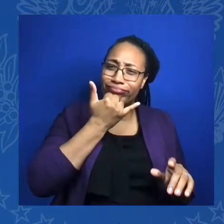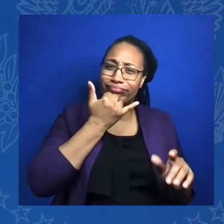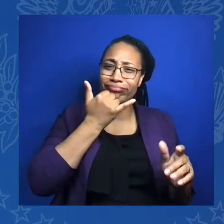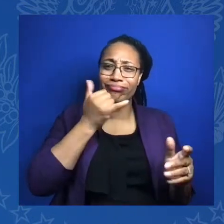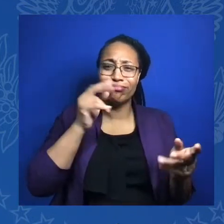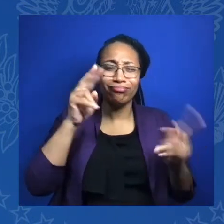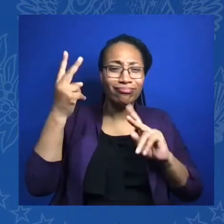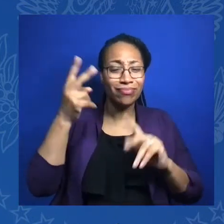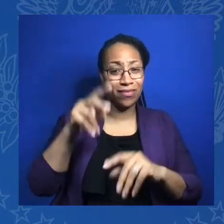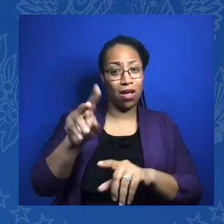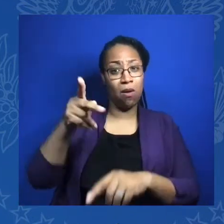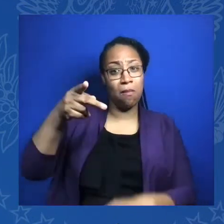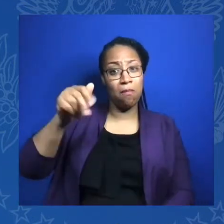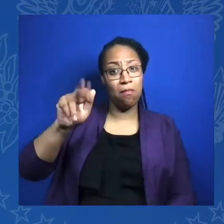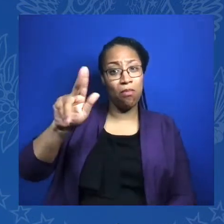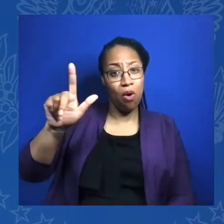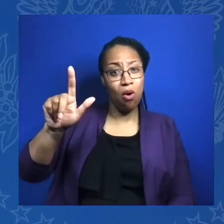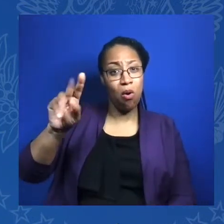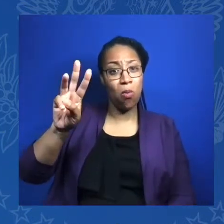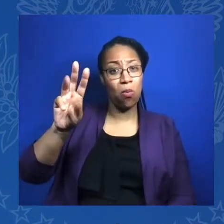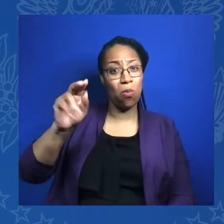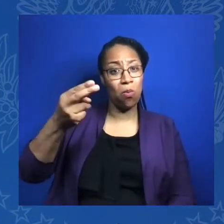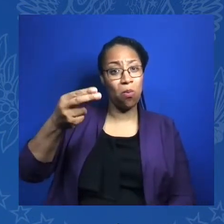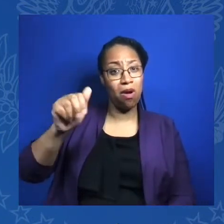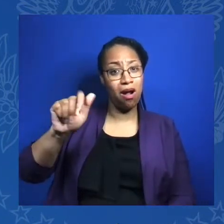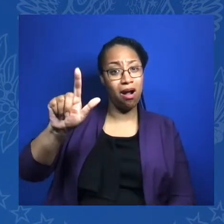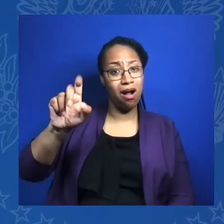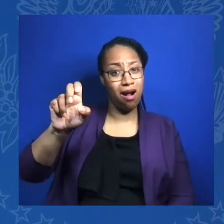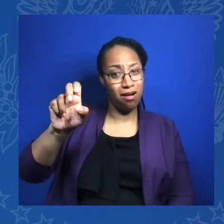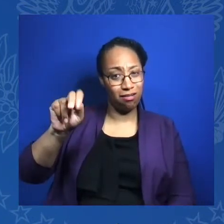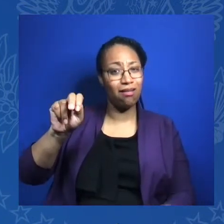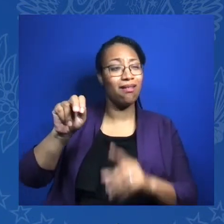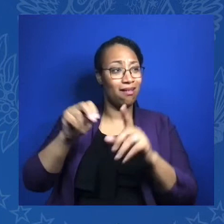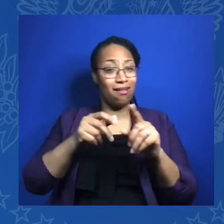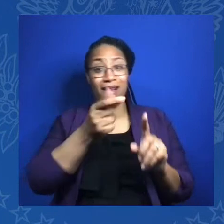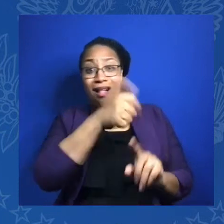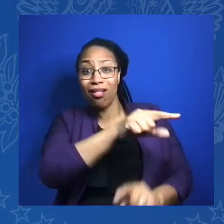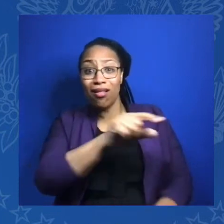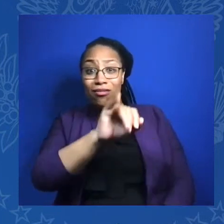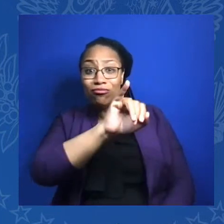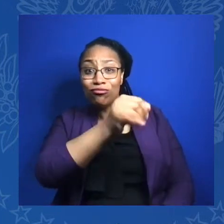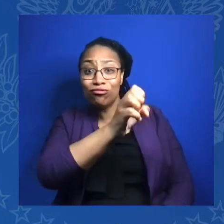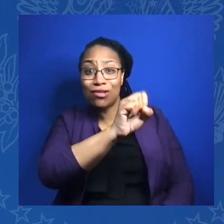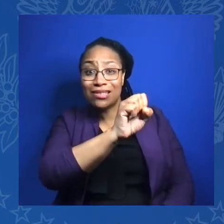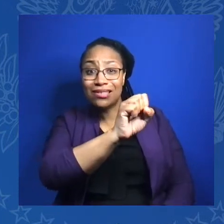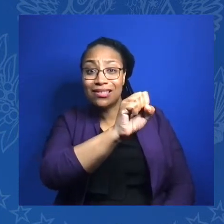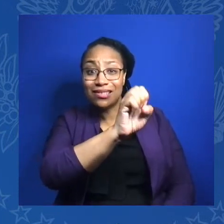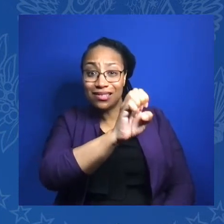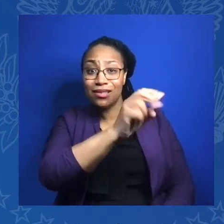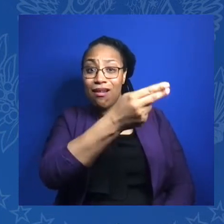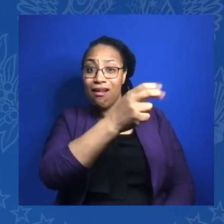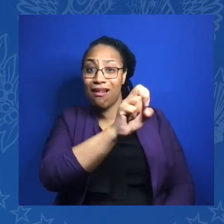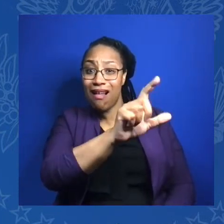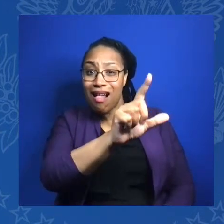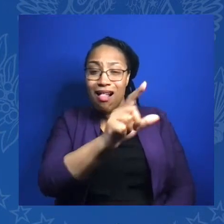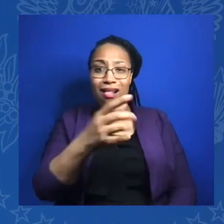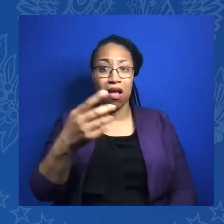and whose family has never quit fighting for Paul. And I promise you neither will I and neither will this administration until we get him home.